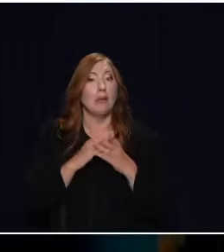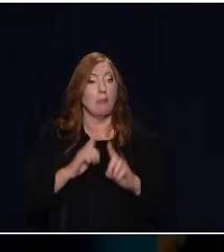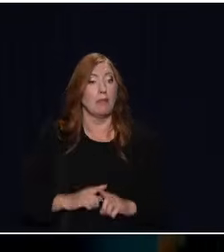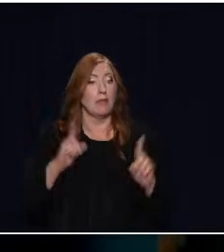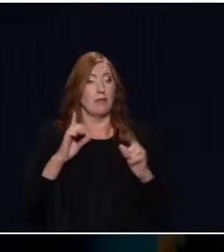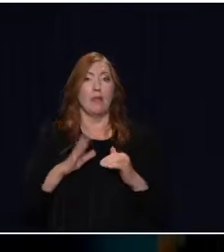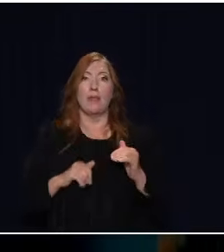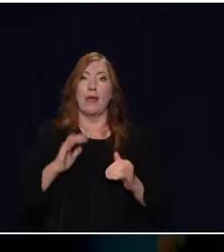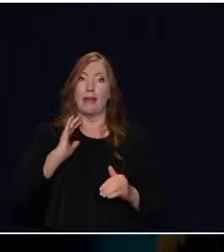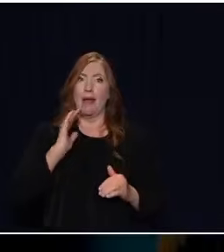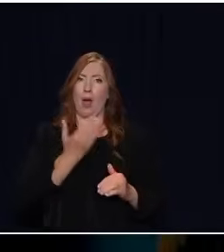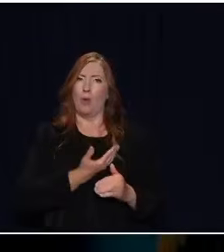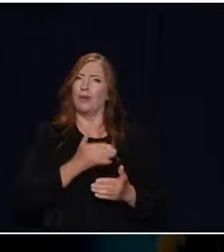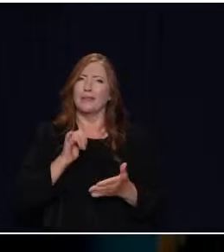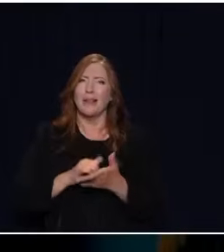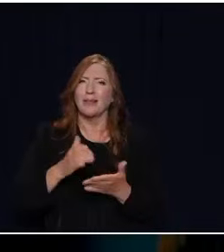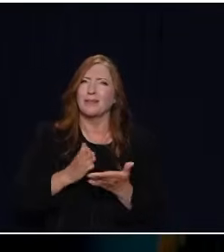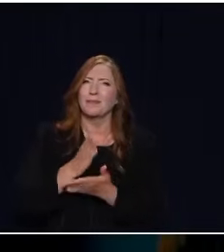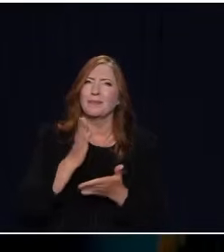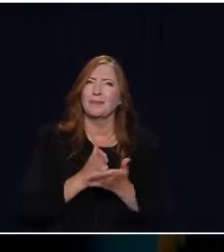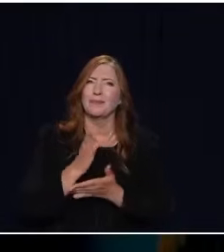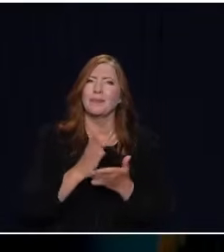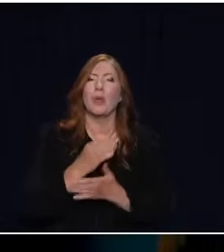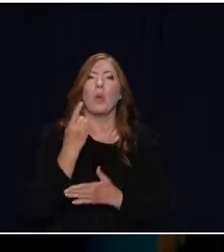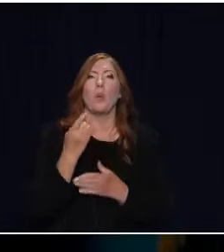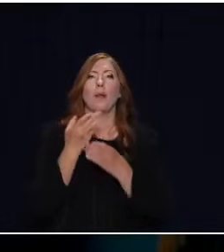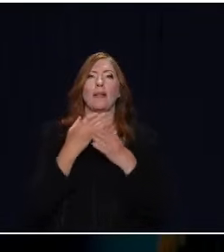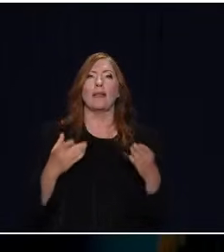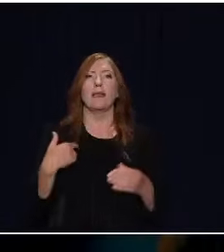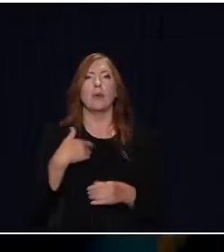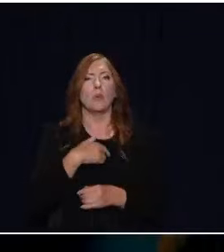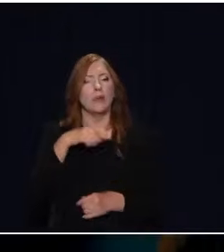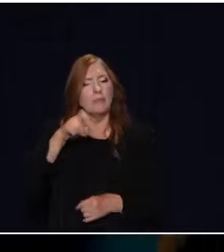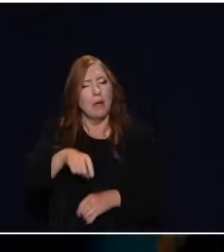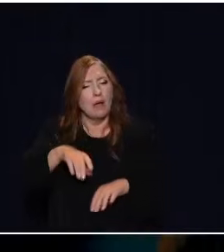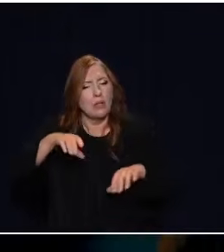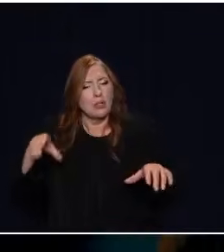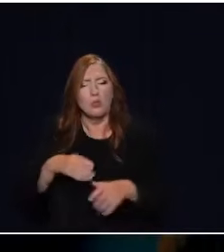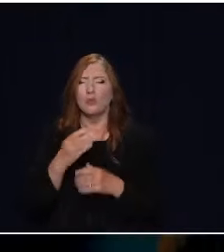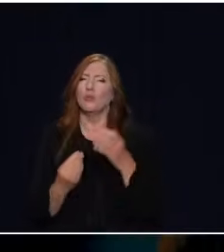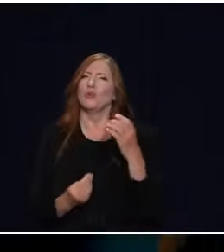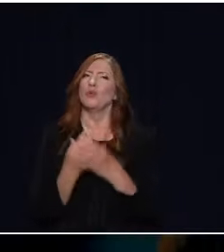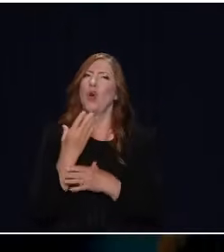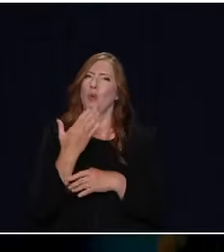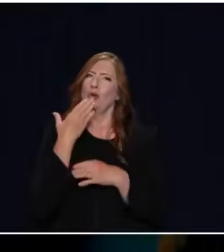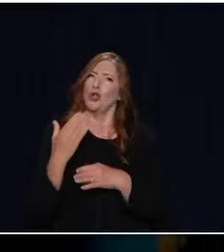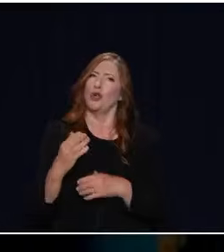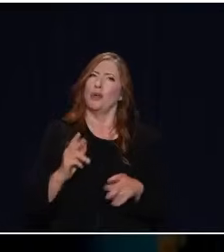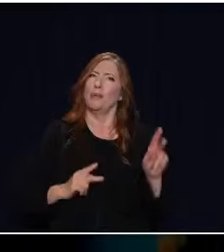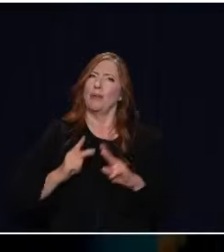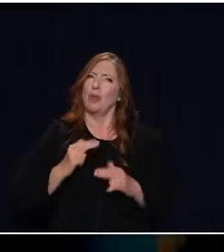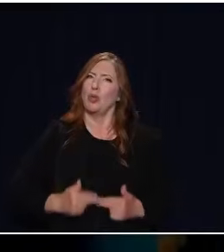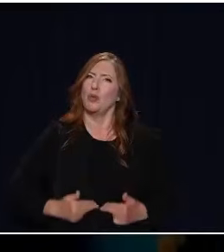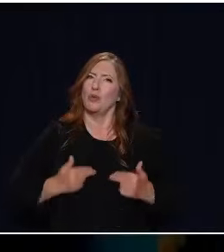PARTNERSHIPS WITH THE FAMILIARS